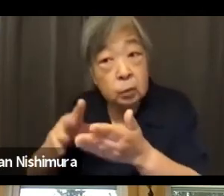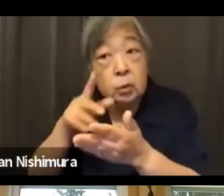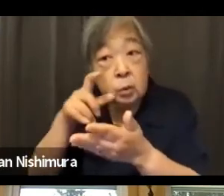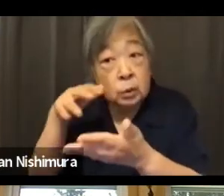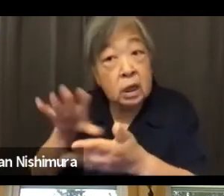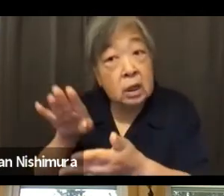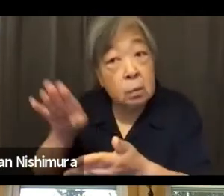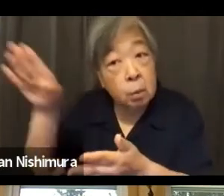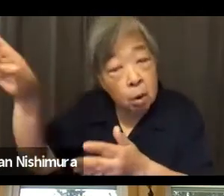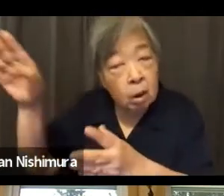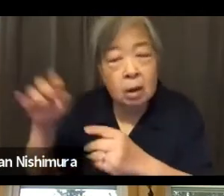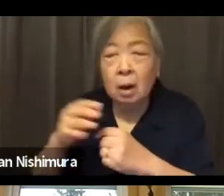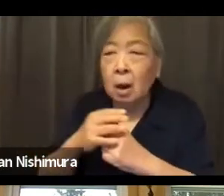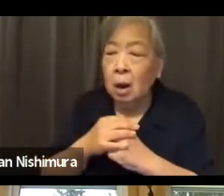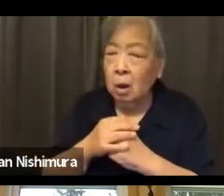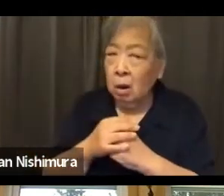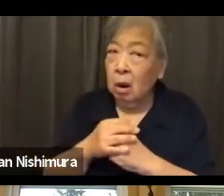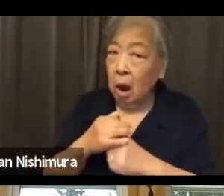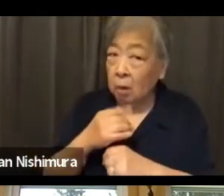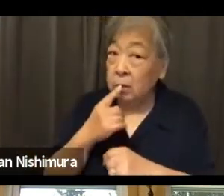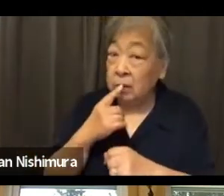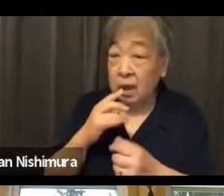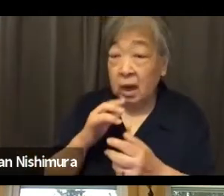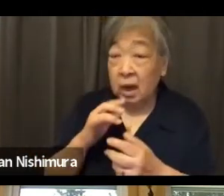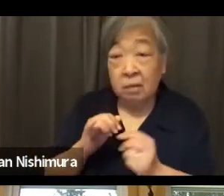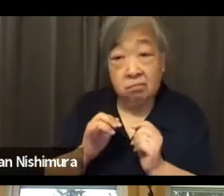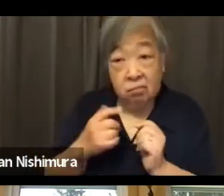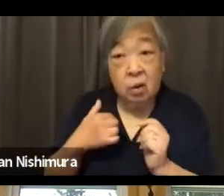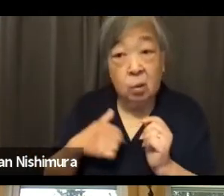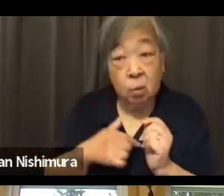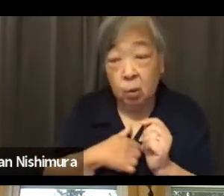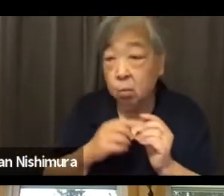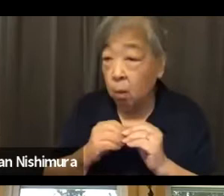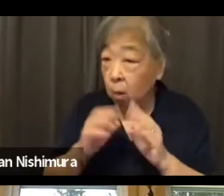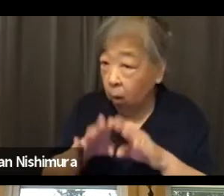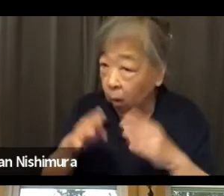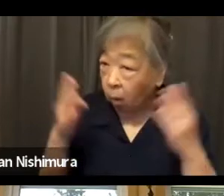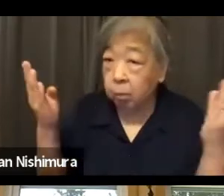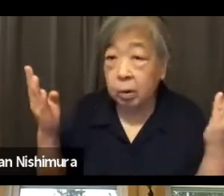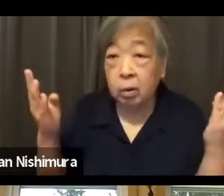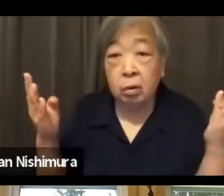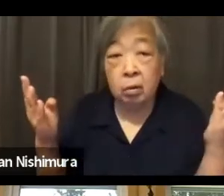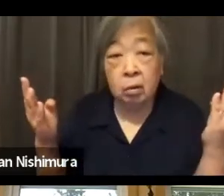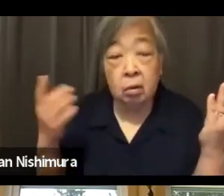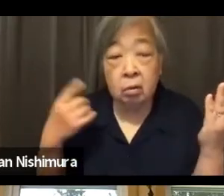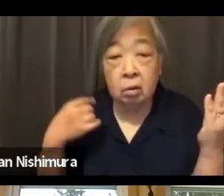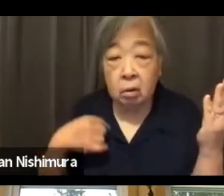I would argue that's in part the fact that we are more open and more clearly and visibly